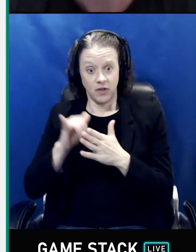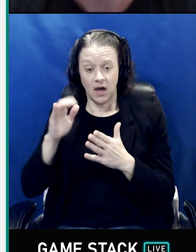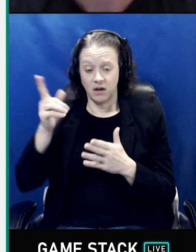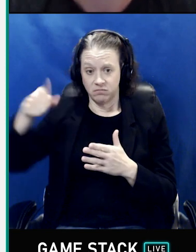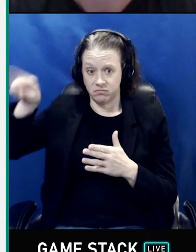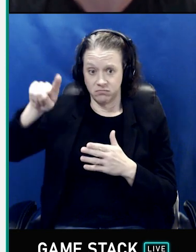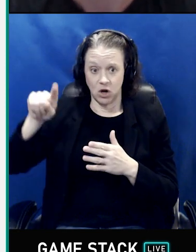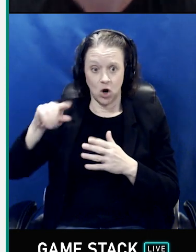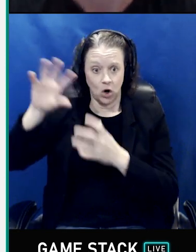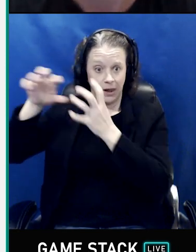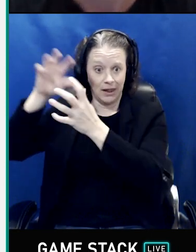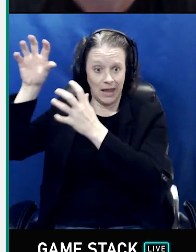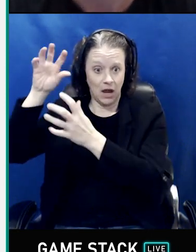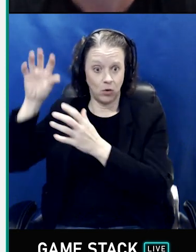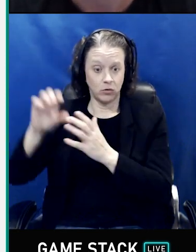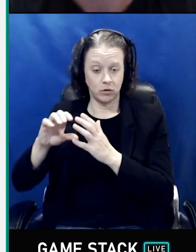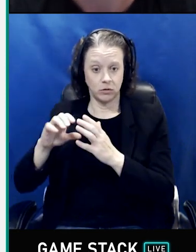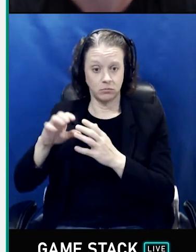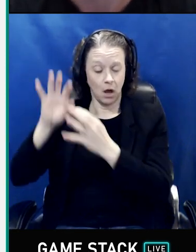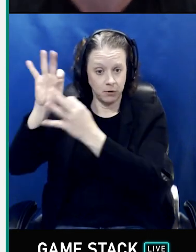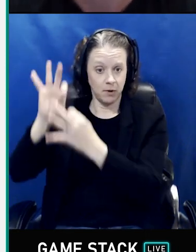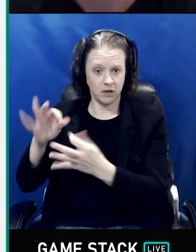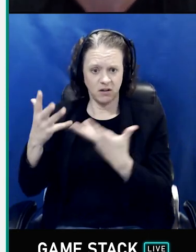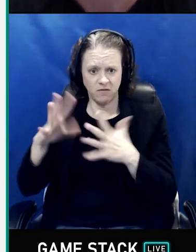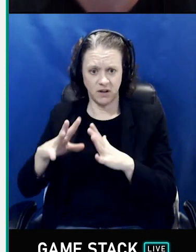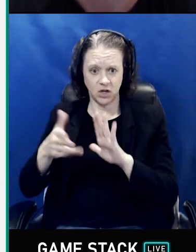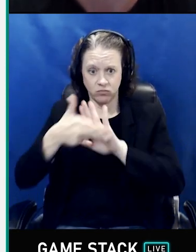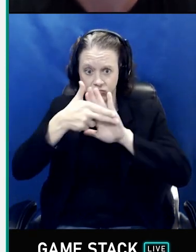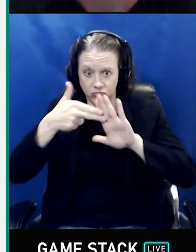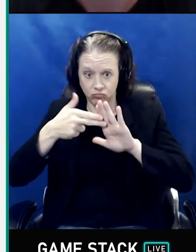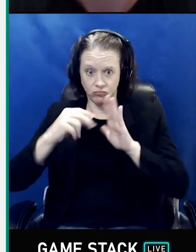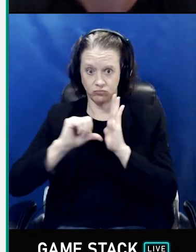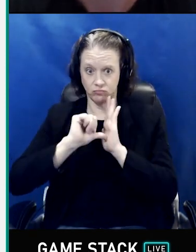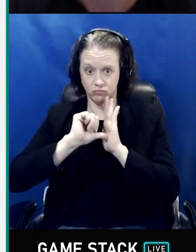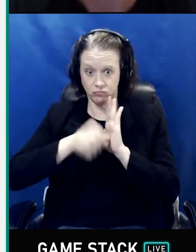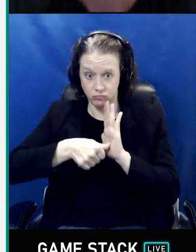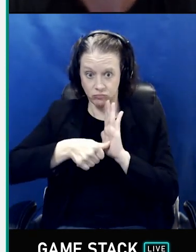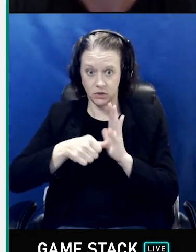stick out in the catalog amongst the additional 200 available titles.